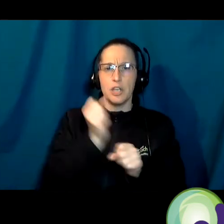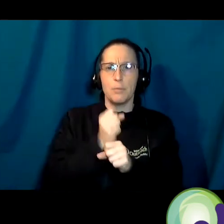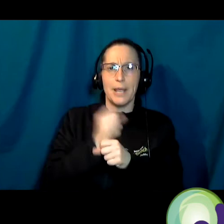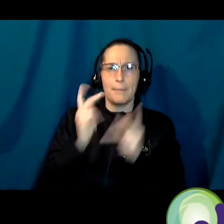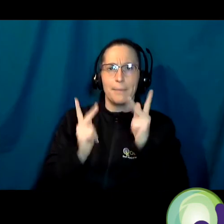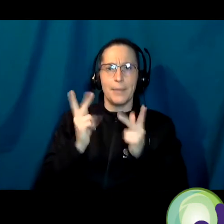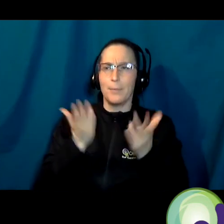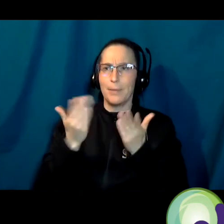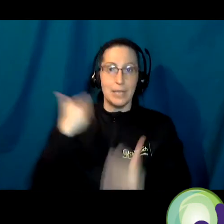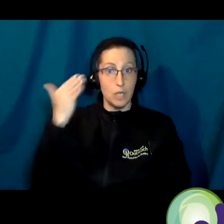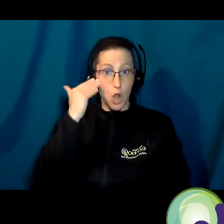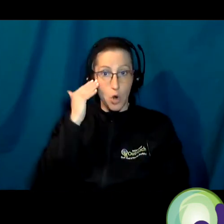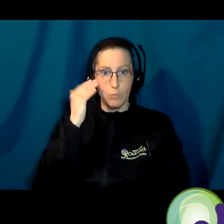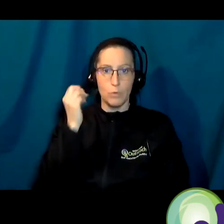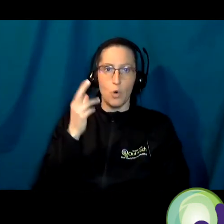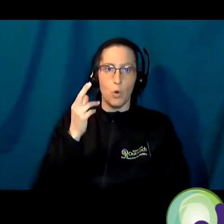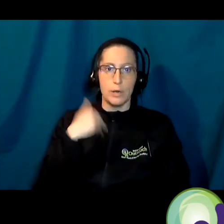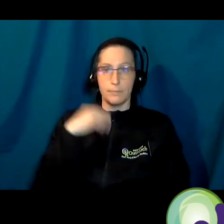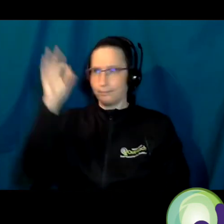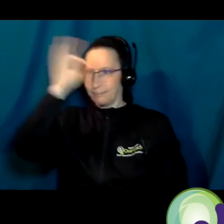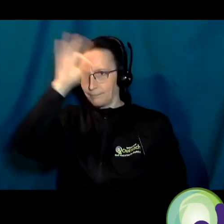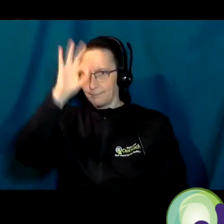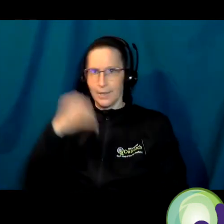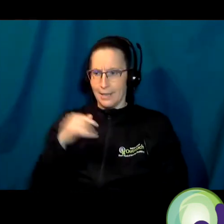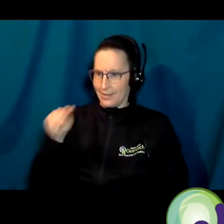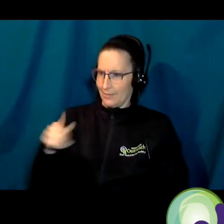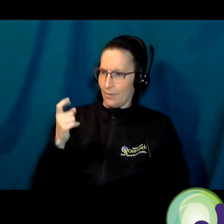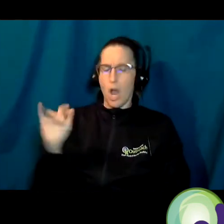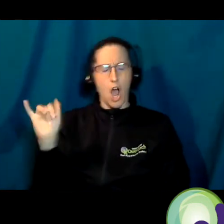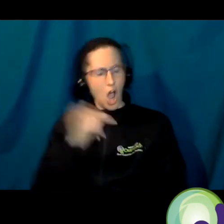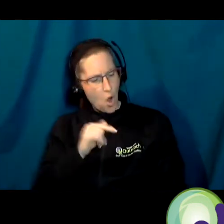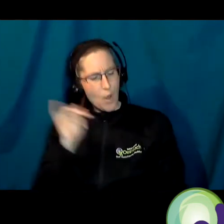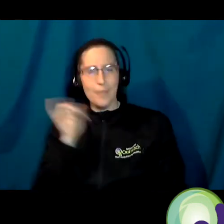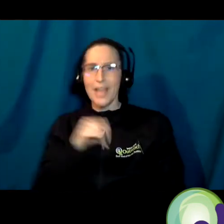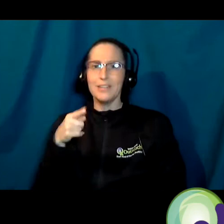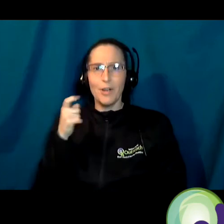recognize or not even know where it came from and say, Oh, I know that I've seen that before.